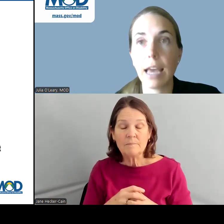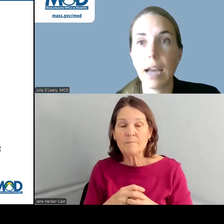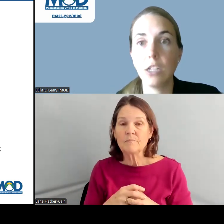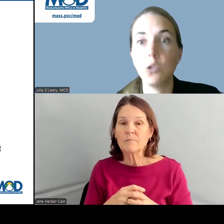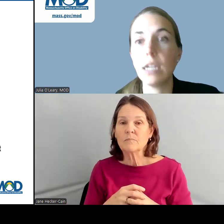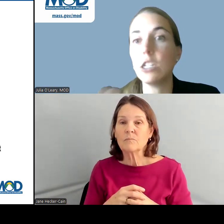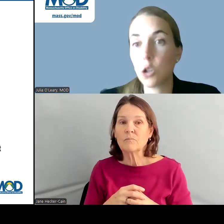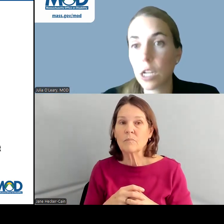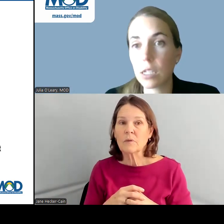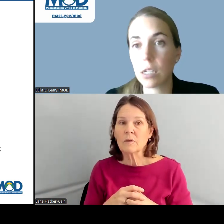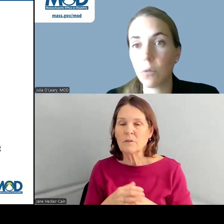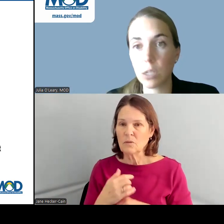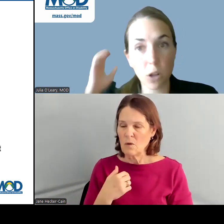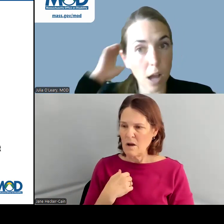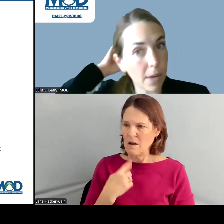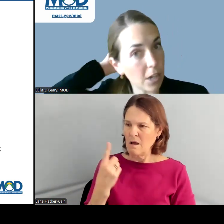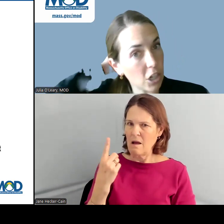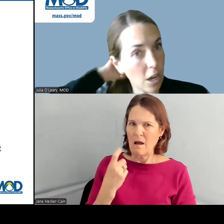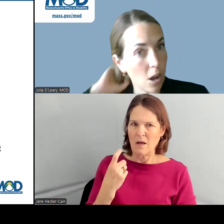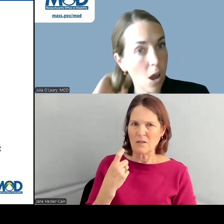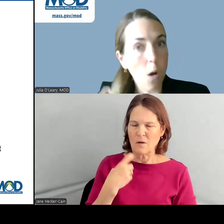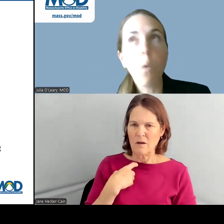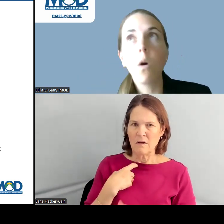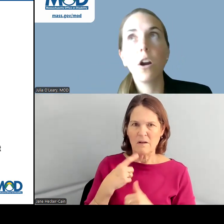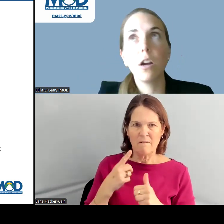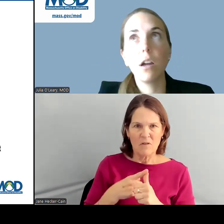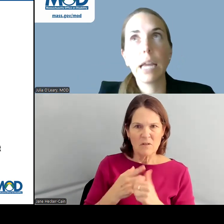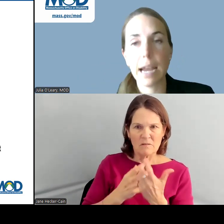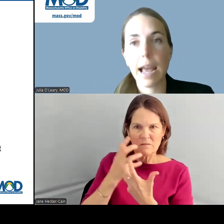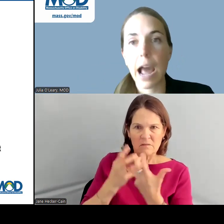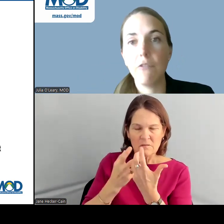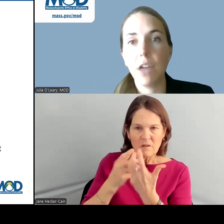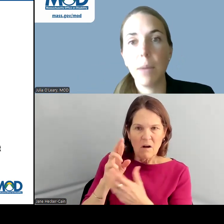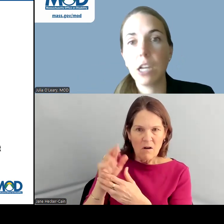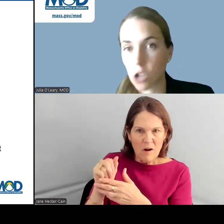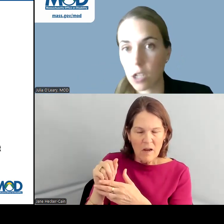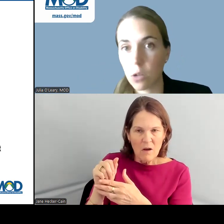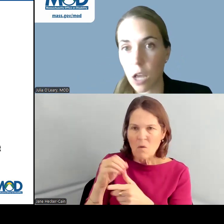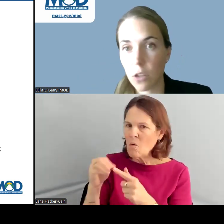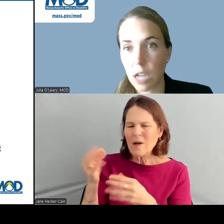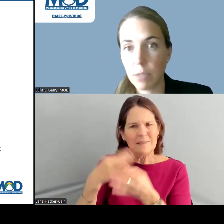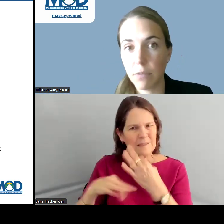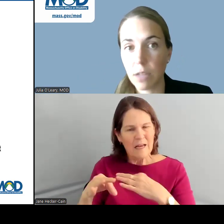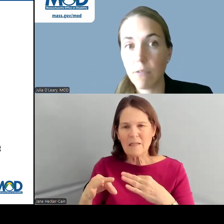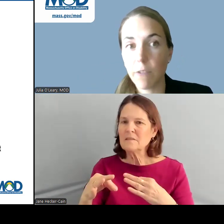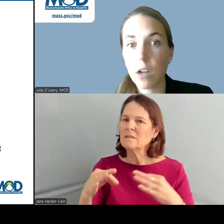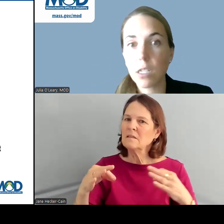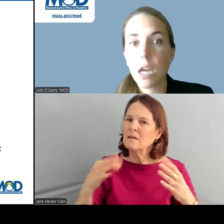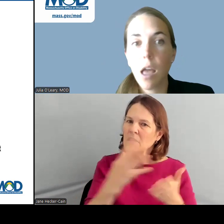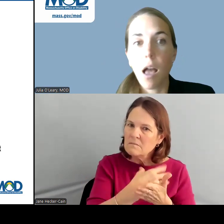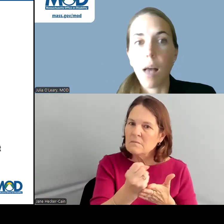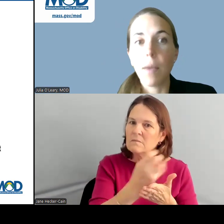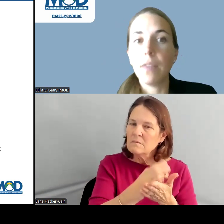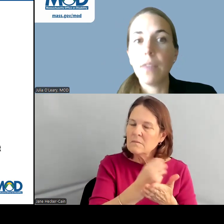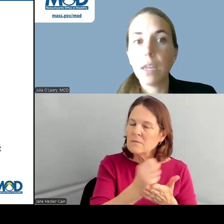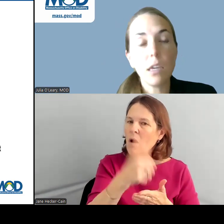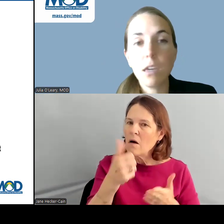And so, the question that I get is, do I need to treat this as a reasonable accommodation or can I have them exhaust those other types of leave first?